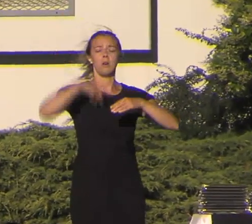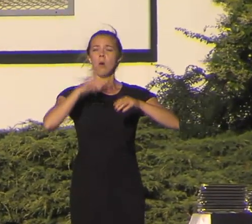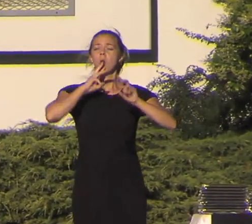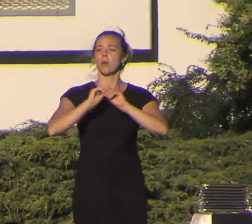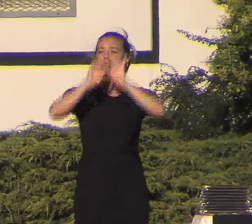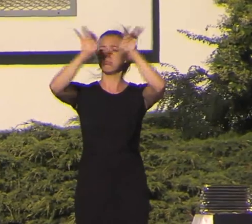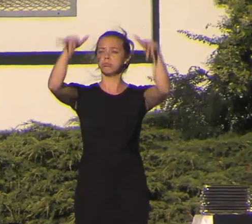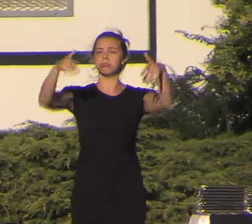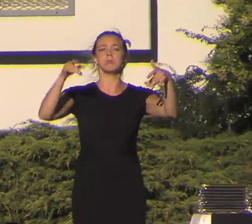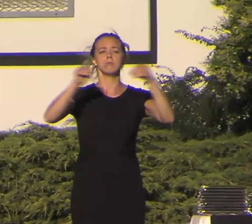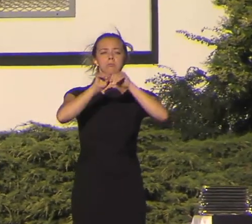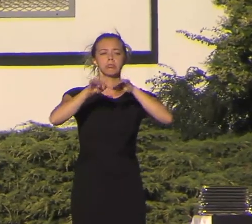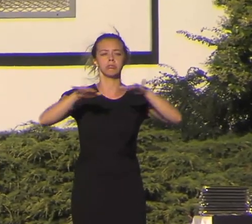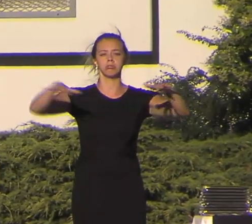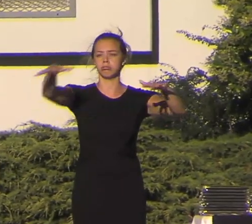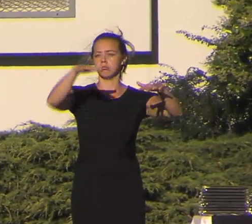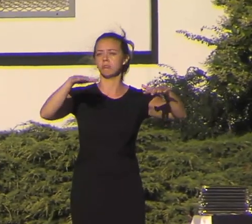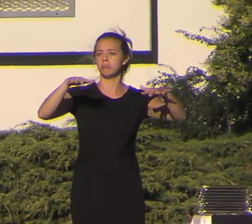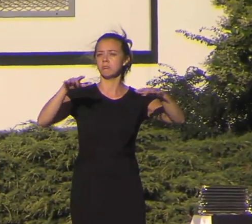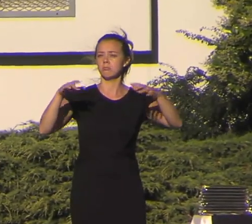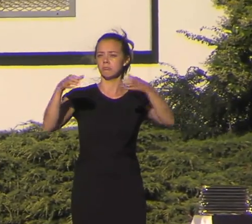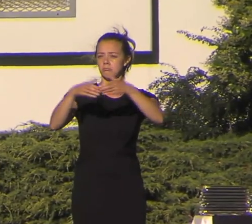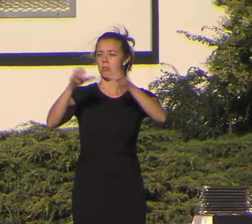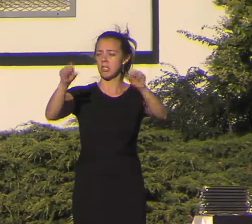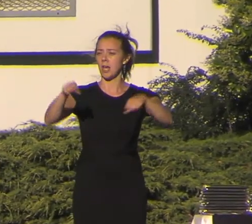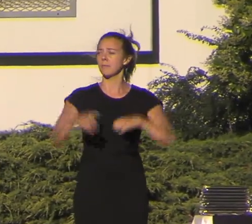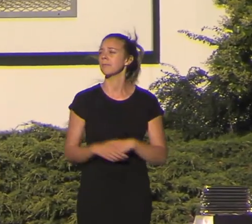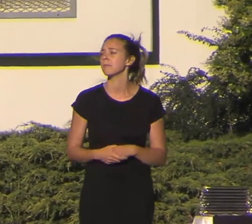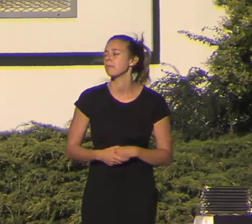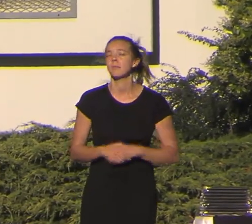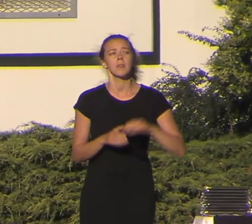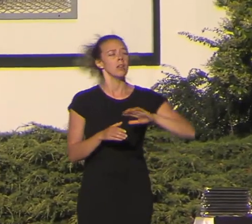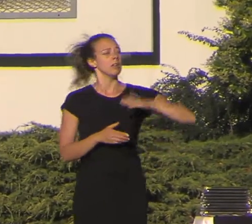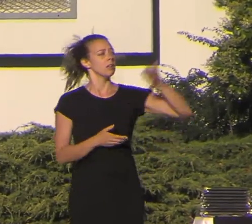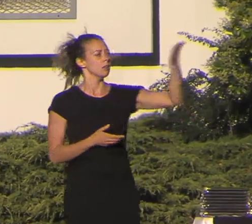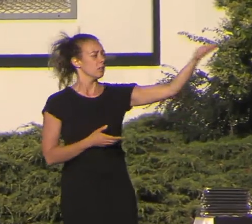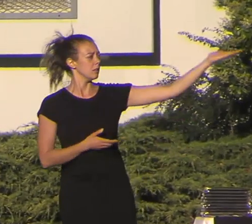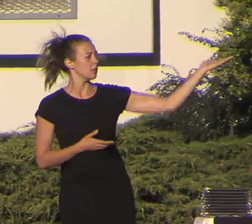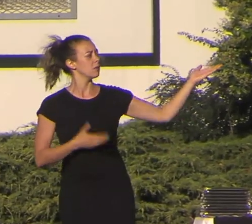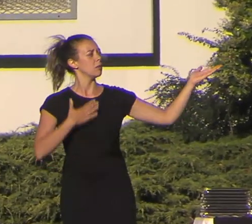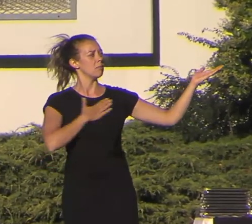For guests seated to my left in the south section of our stadium please exit through the tunnels